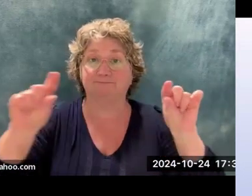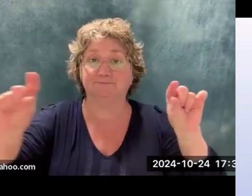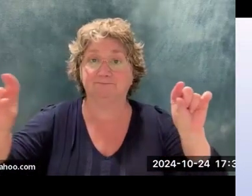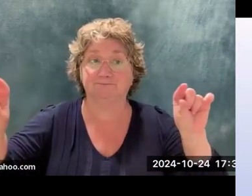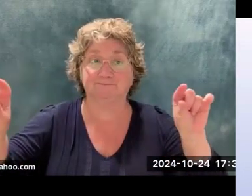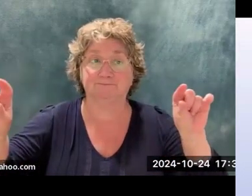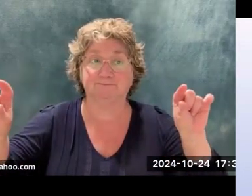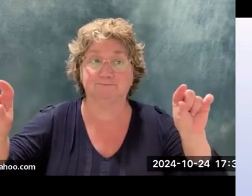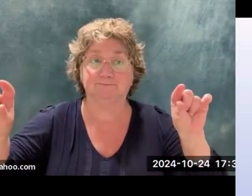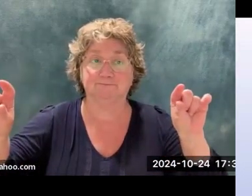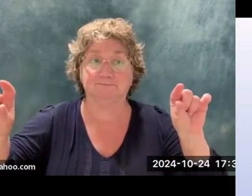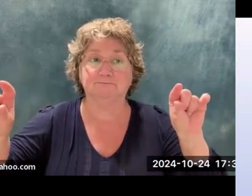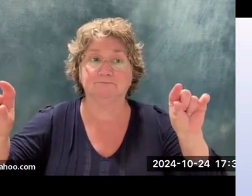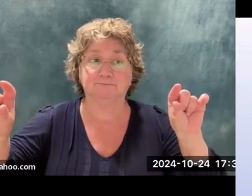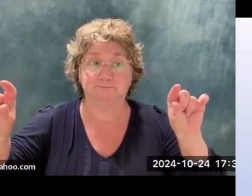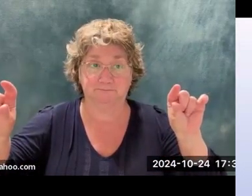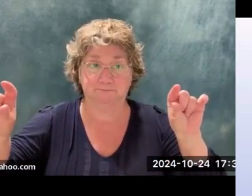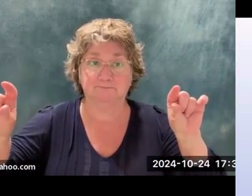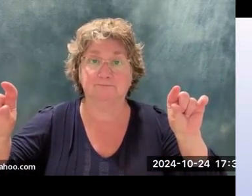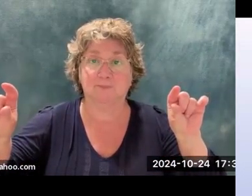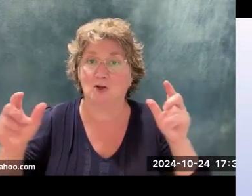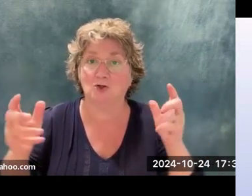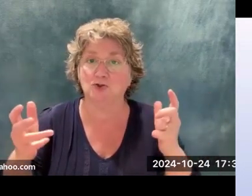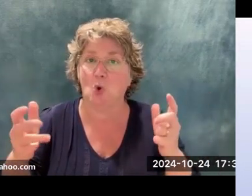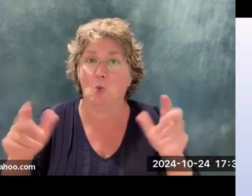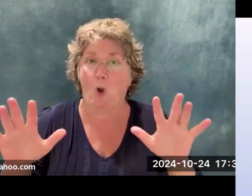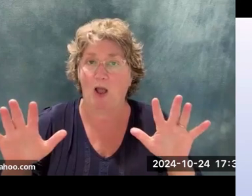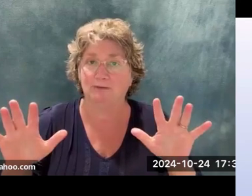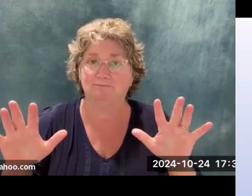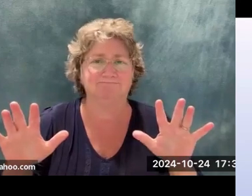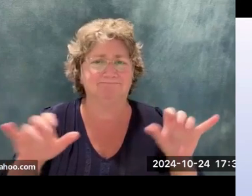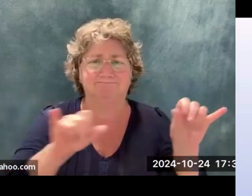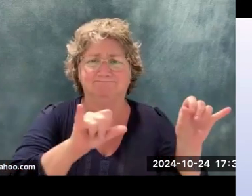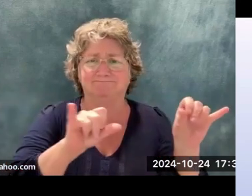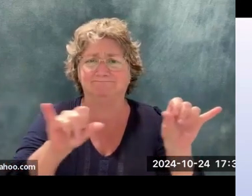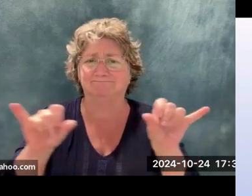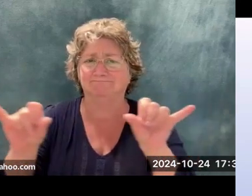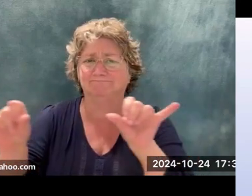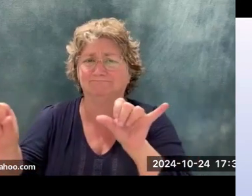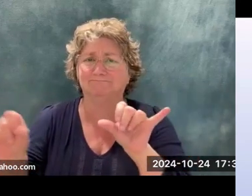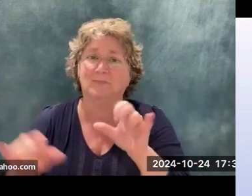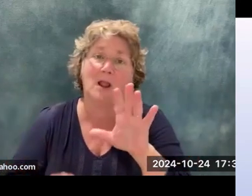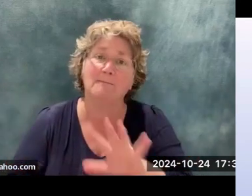So there's about 12% of the population that doesn't want to get the vaccine, no matter what.